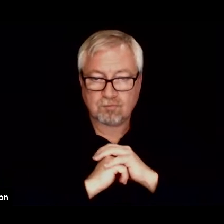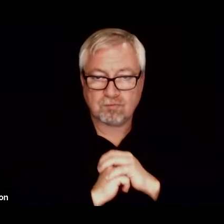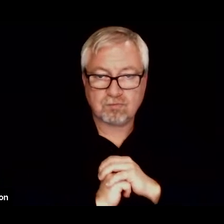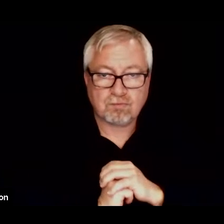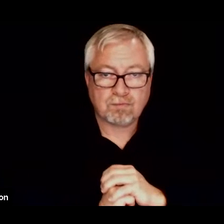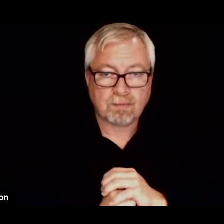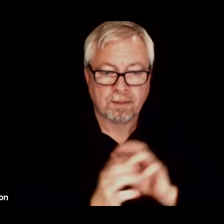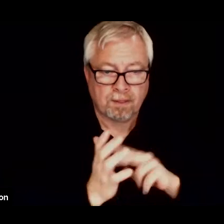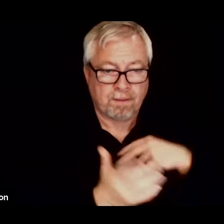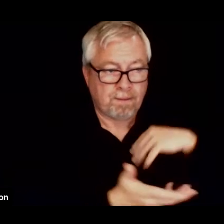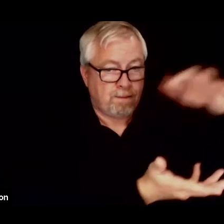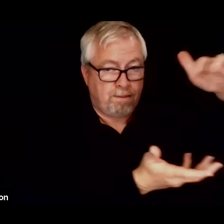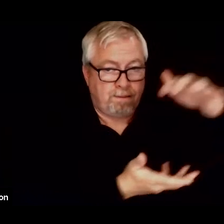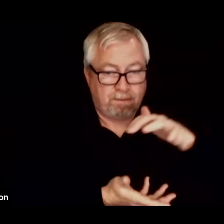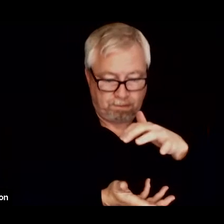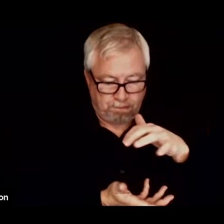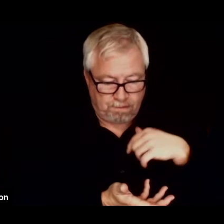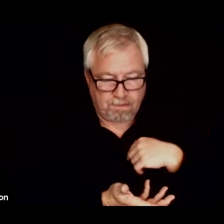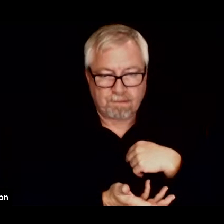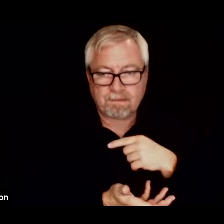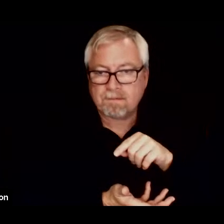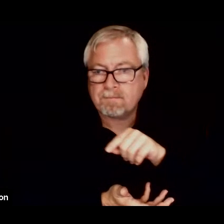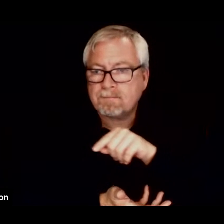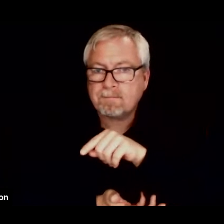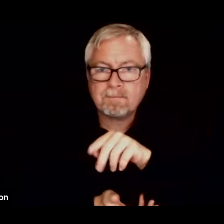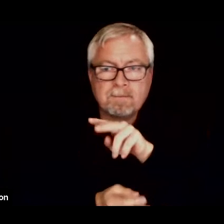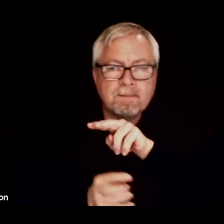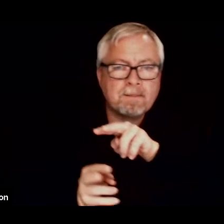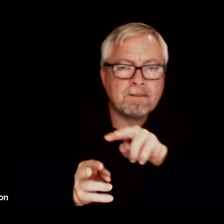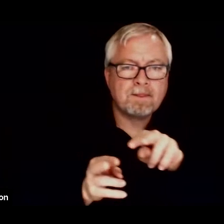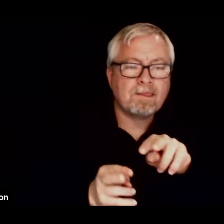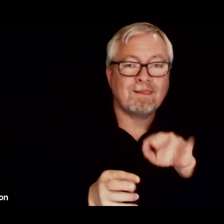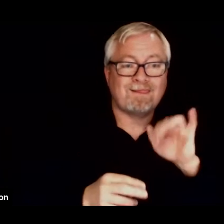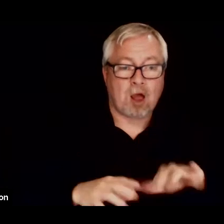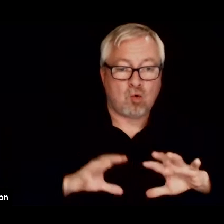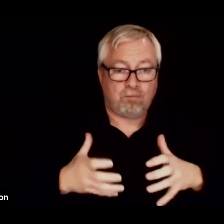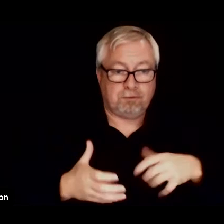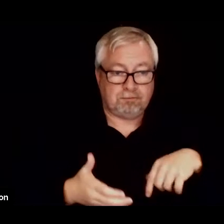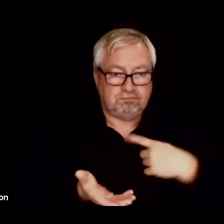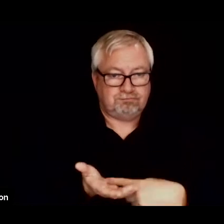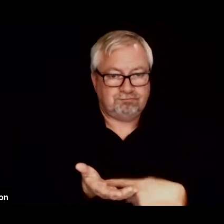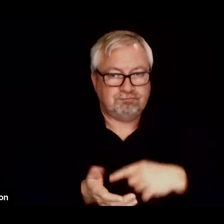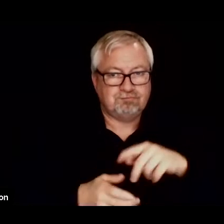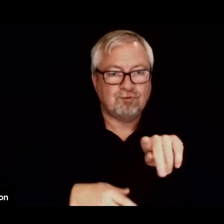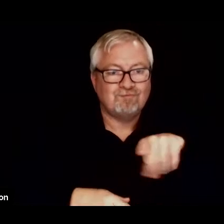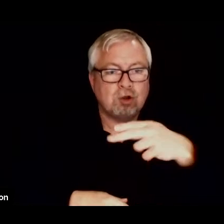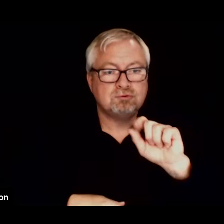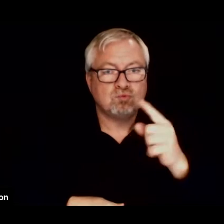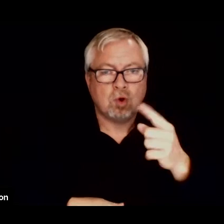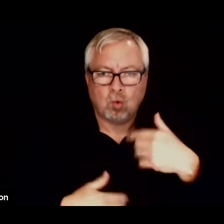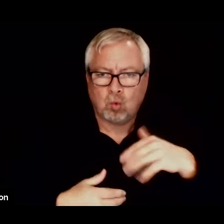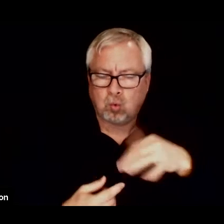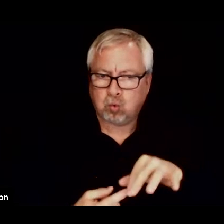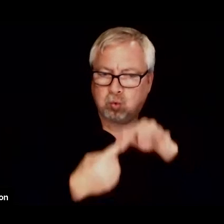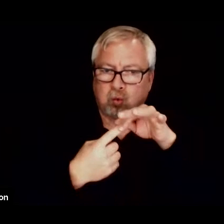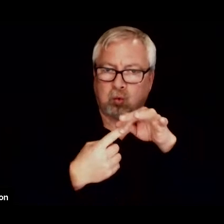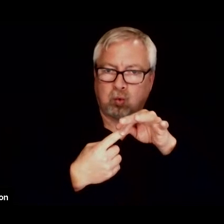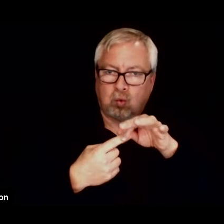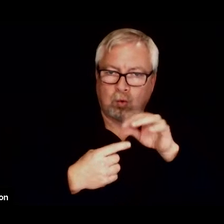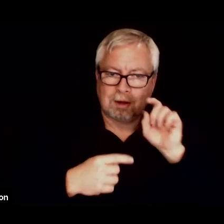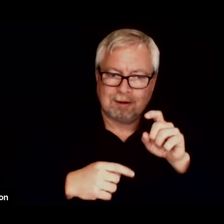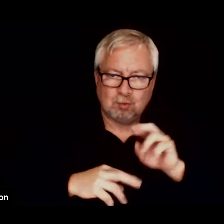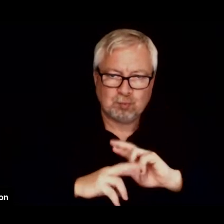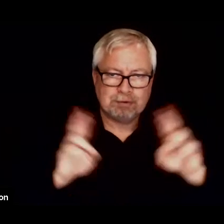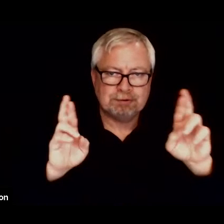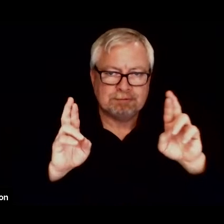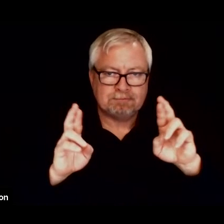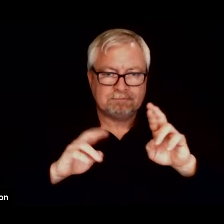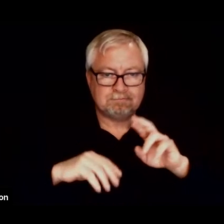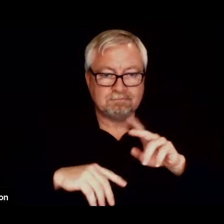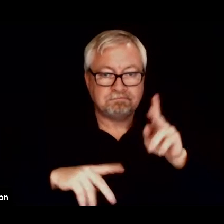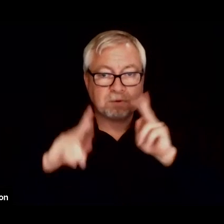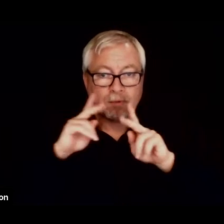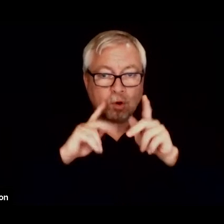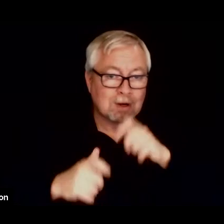particular this first phase is unique because it is both residence based and workplace based and so